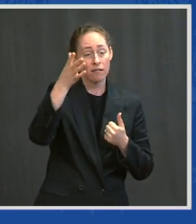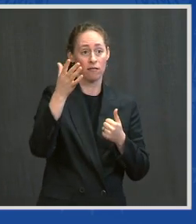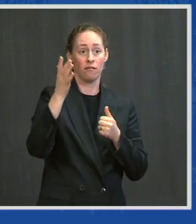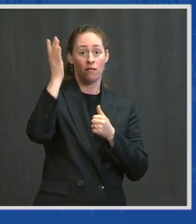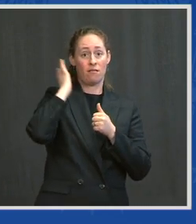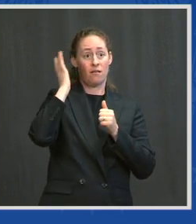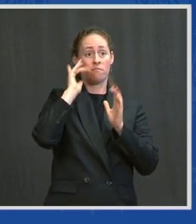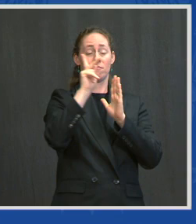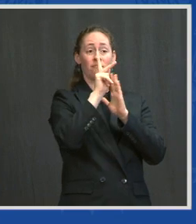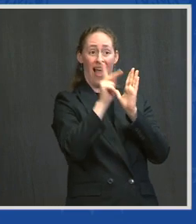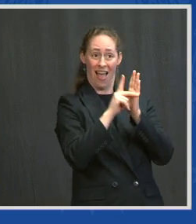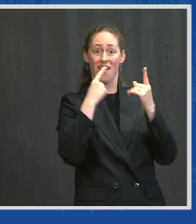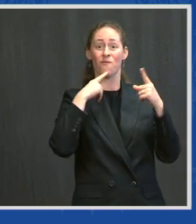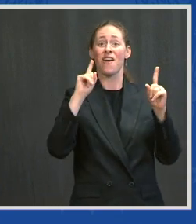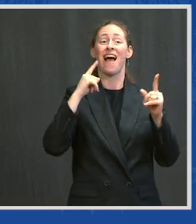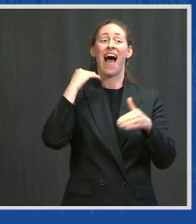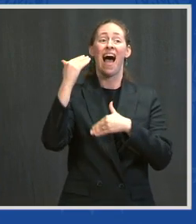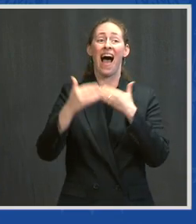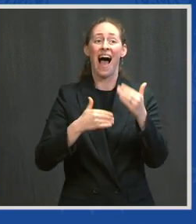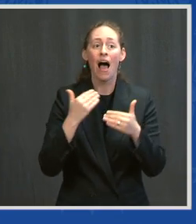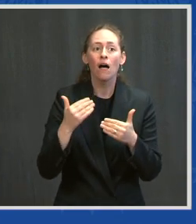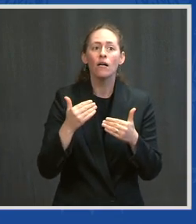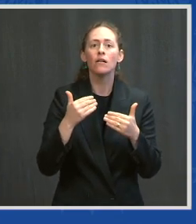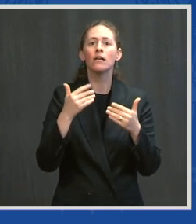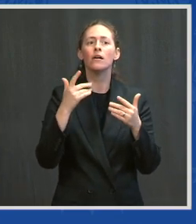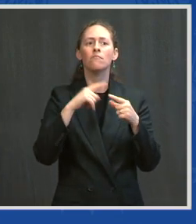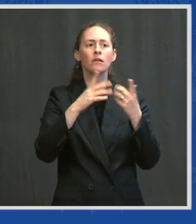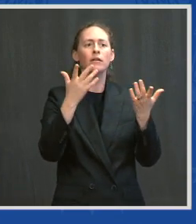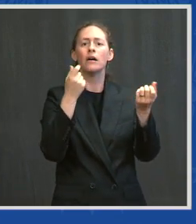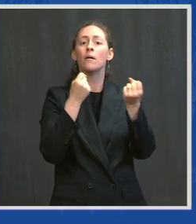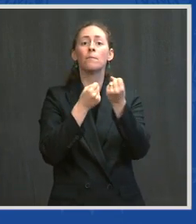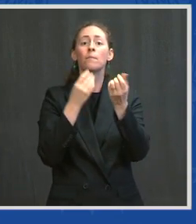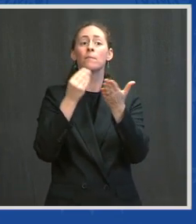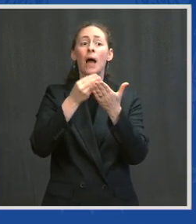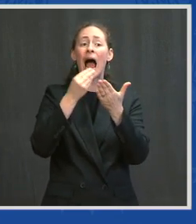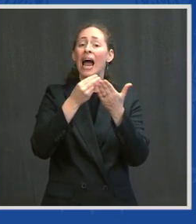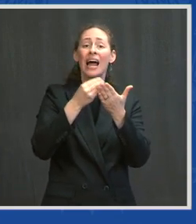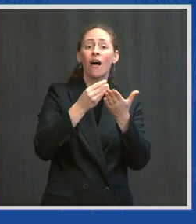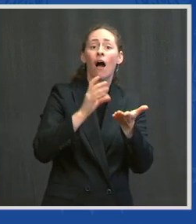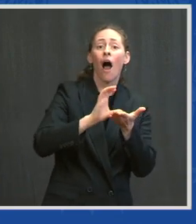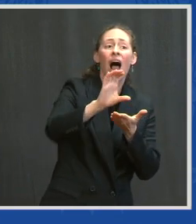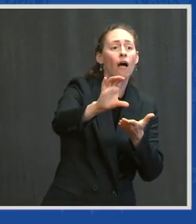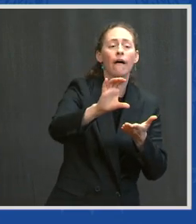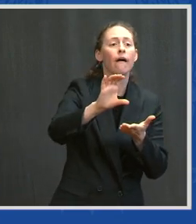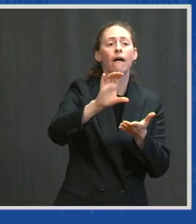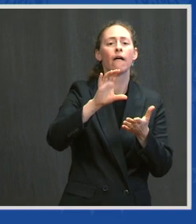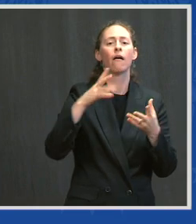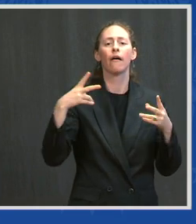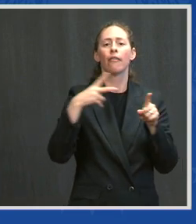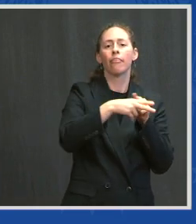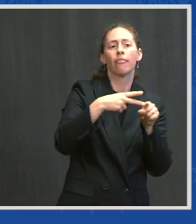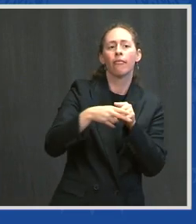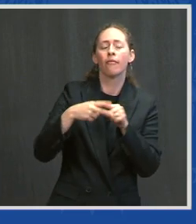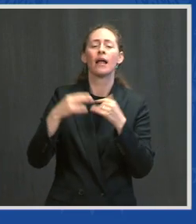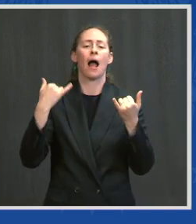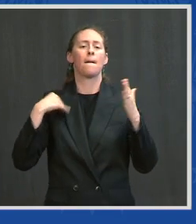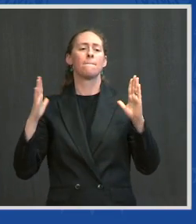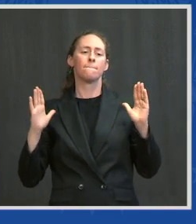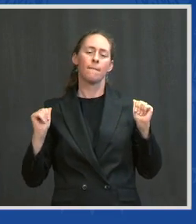In our conversation today, we talked about our strategy to supercharge what works while we continue to push the Congress to act